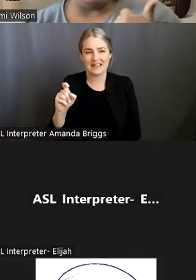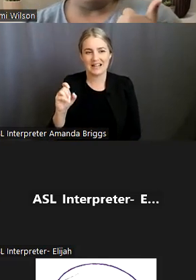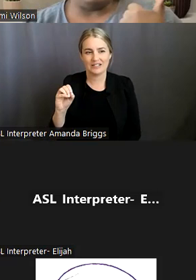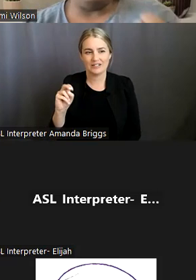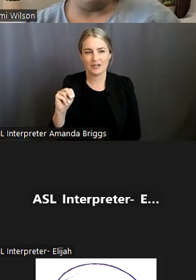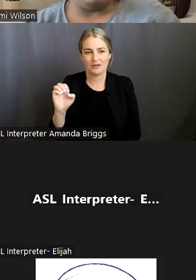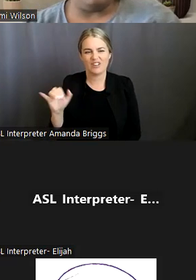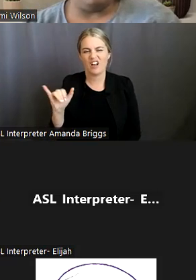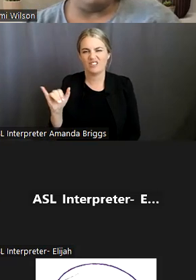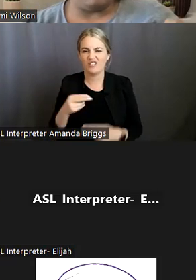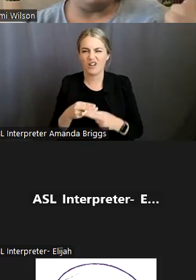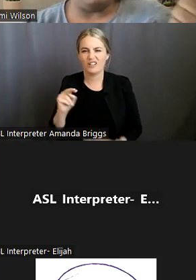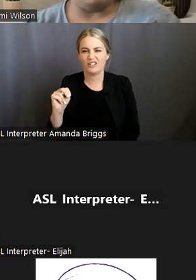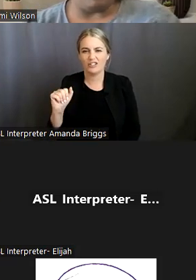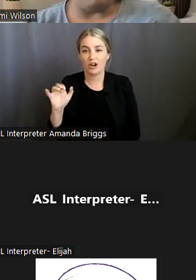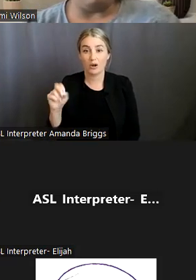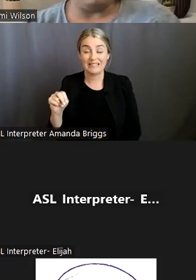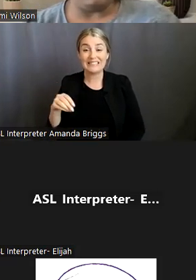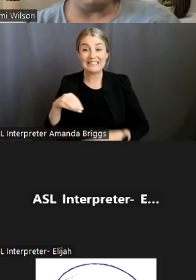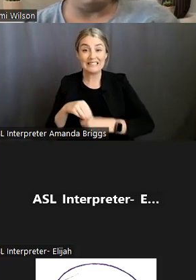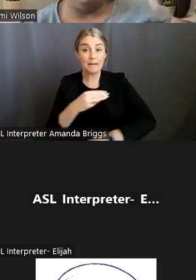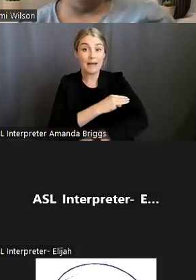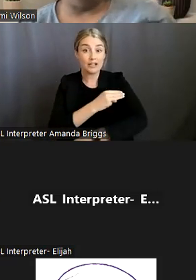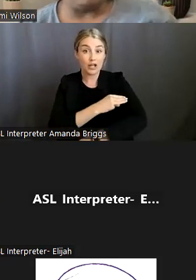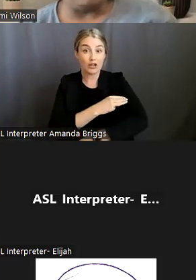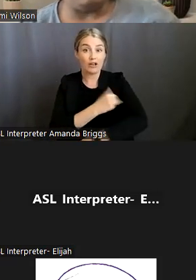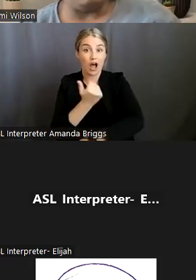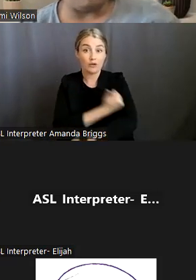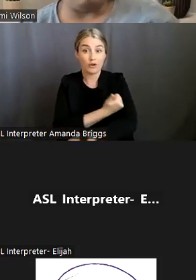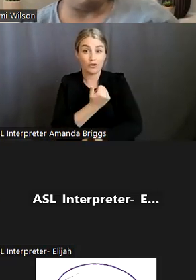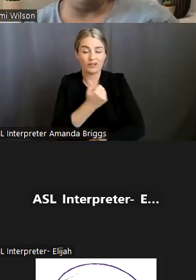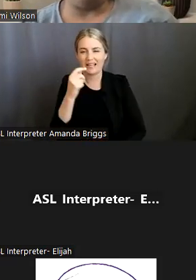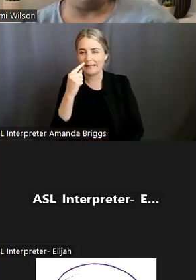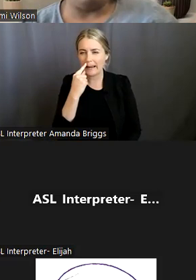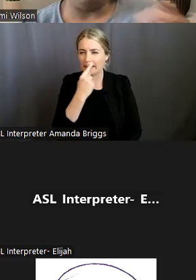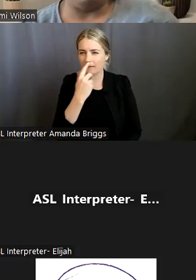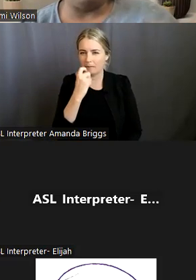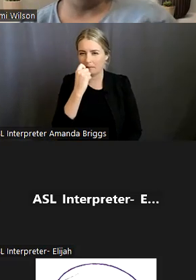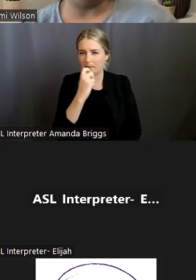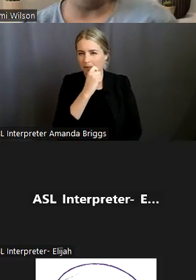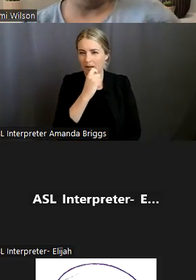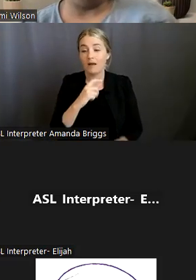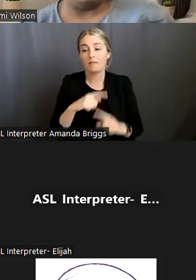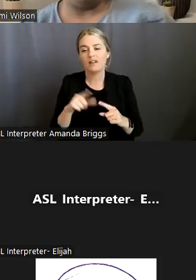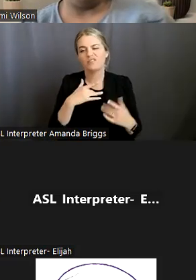as a intramuscular injection, an auto injector, or nasal spray. But you're you're most likely gonna see it